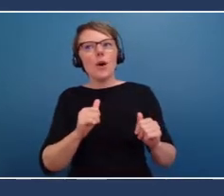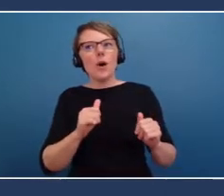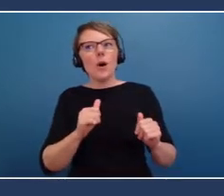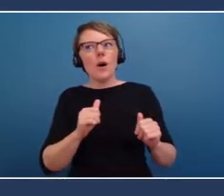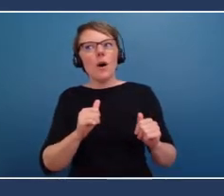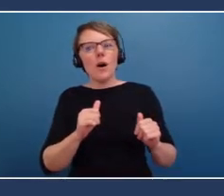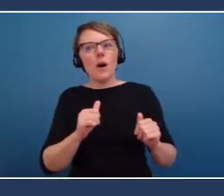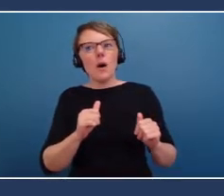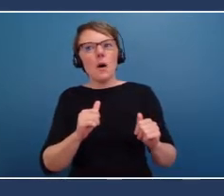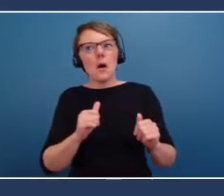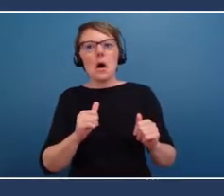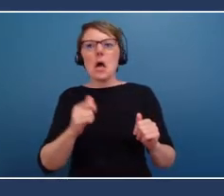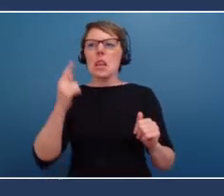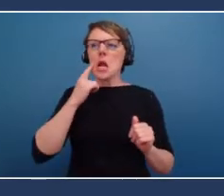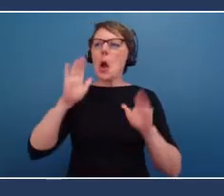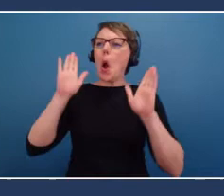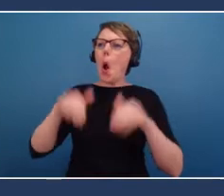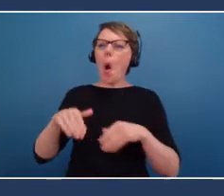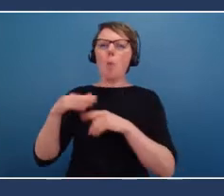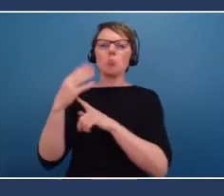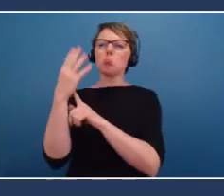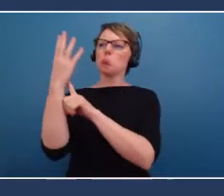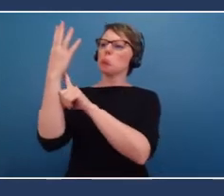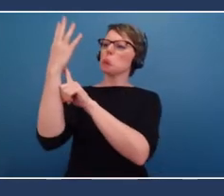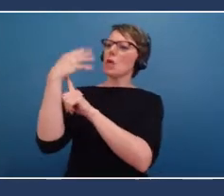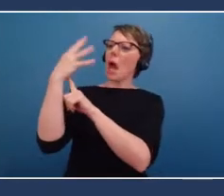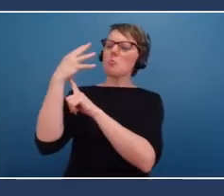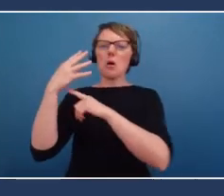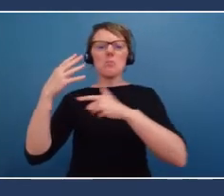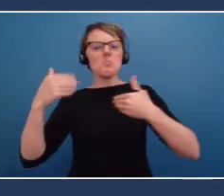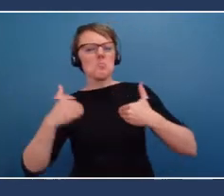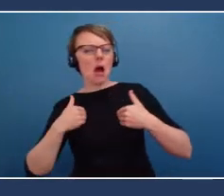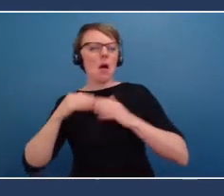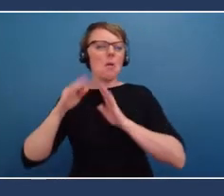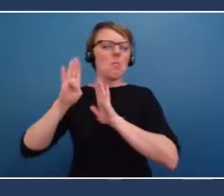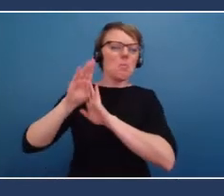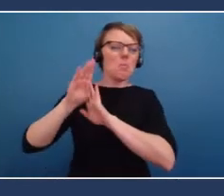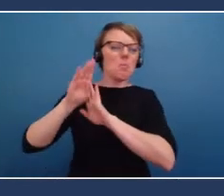a lot of noise is on the camera. And so, what you will see here is, we will press the button.